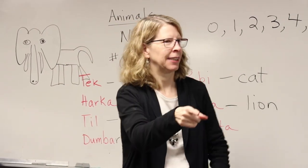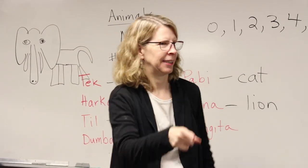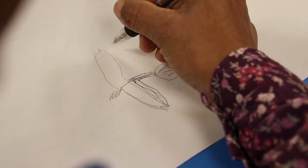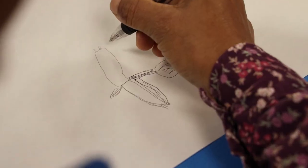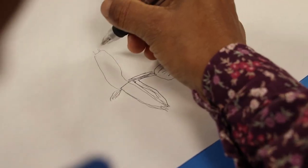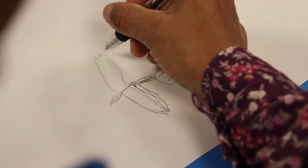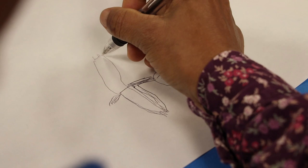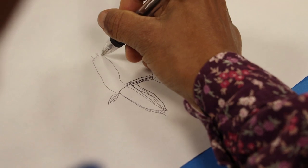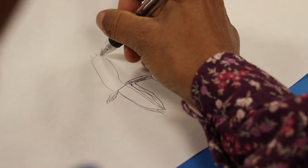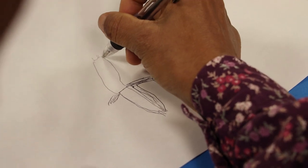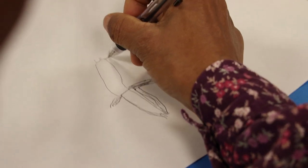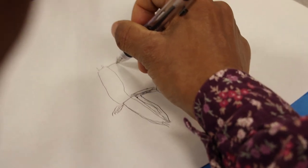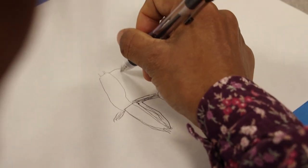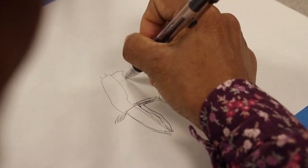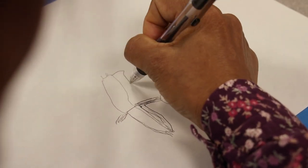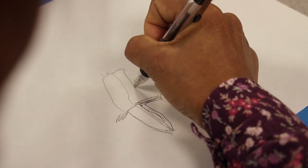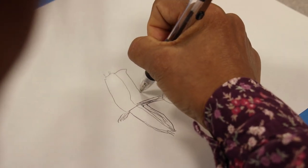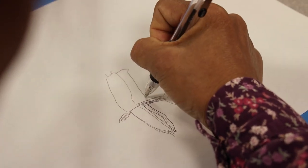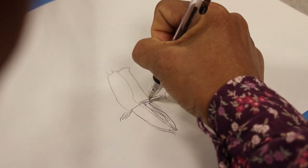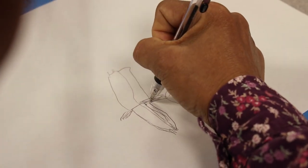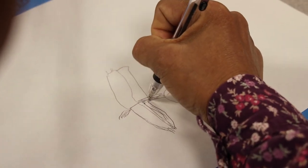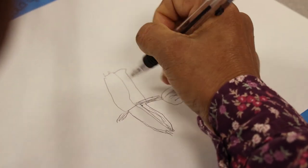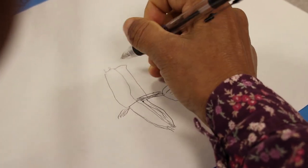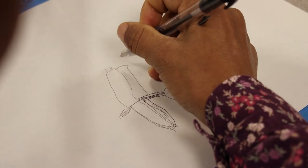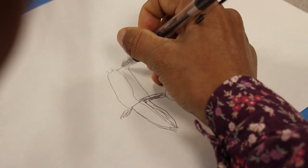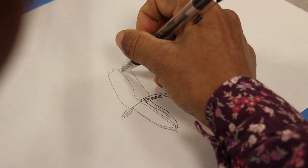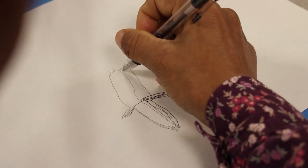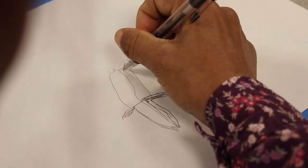(Rob) Just imagine, without a language, the children had to totally